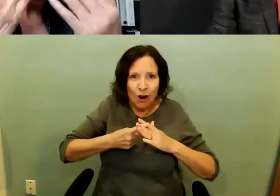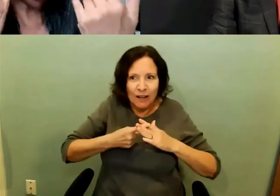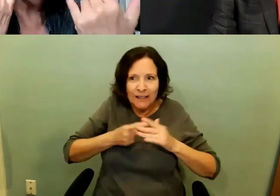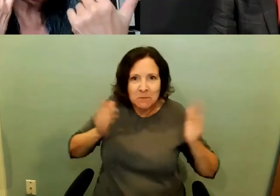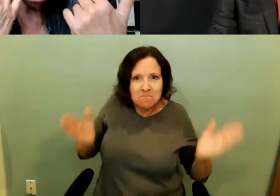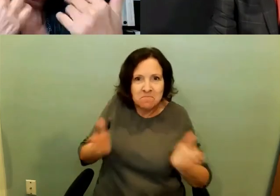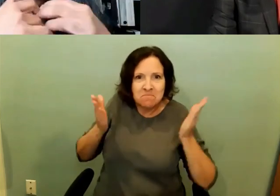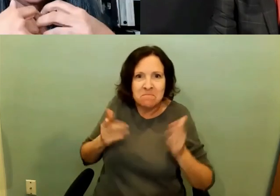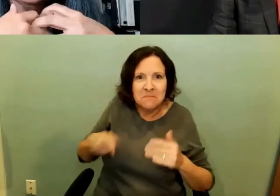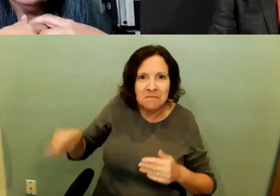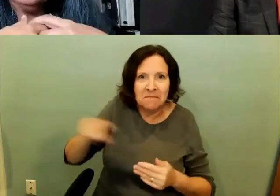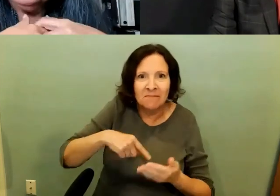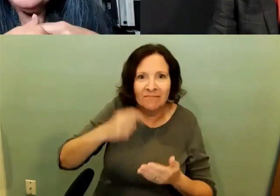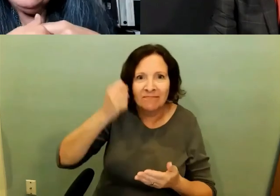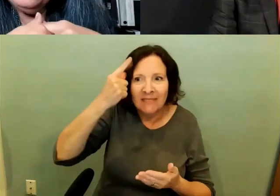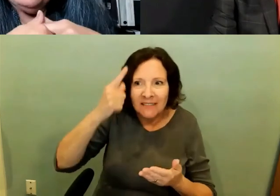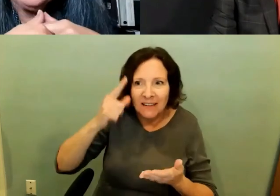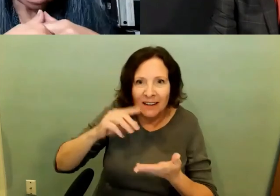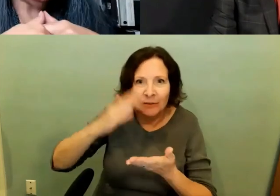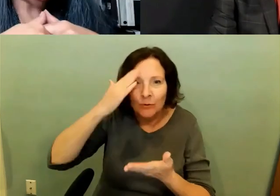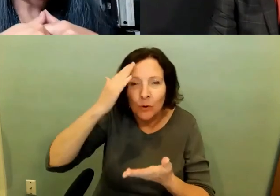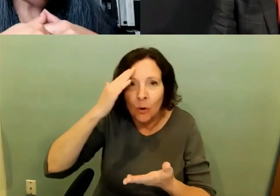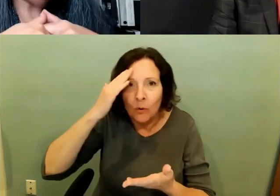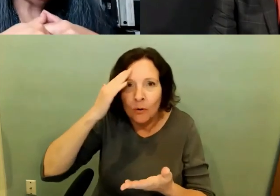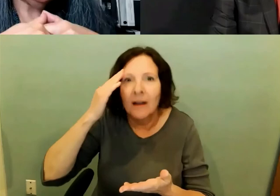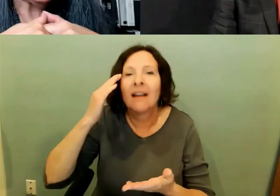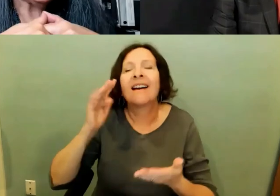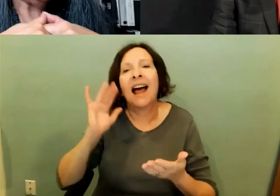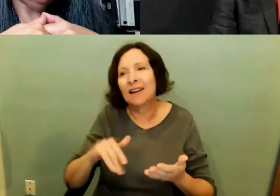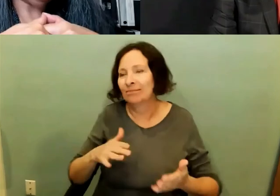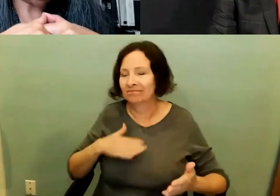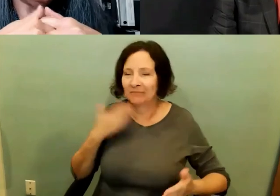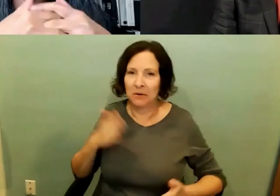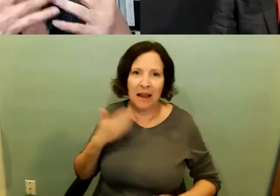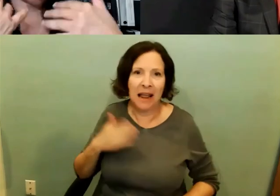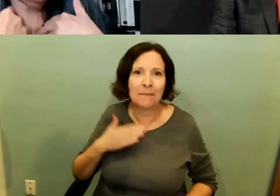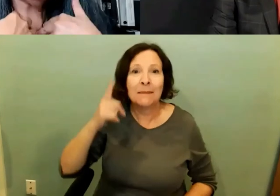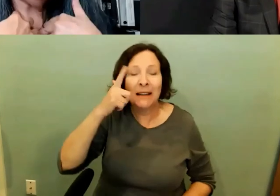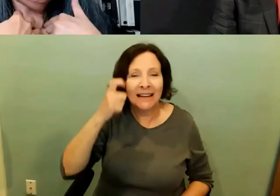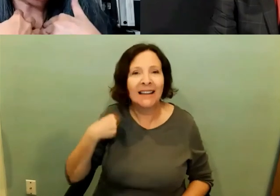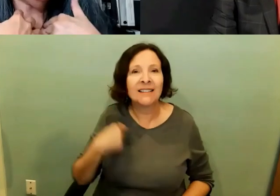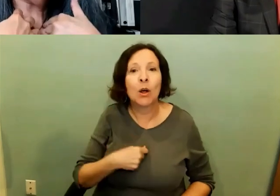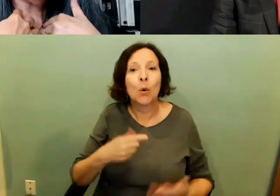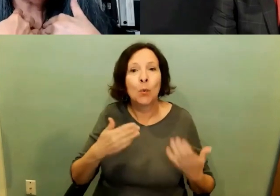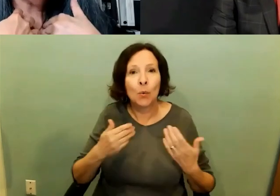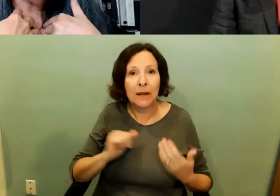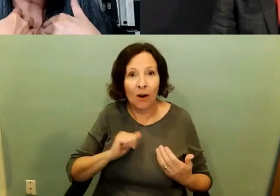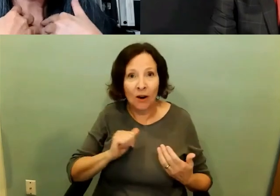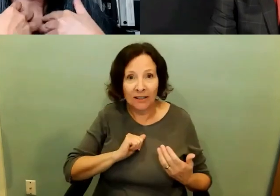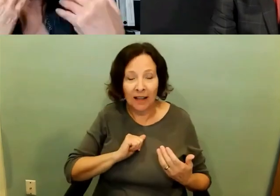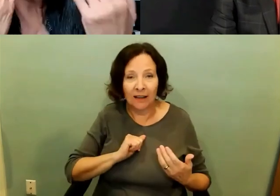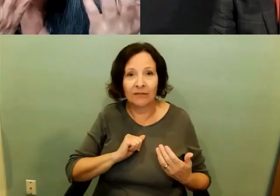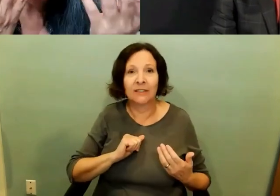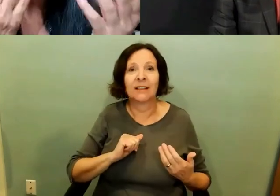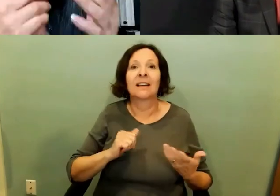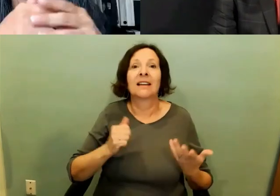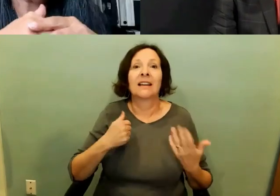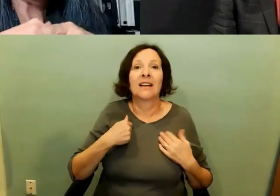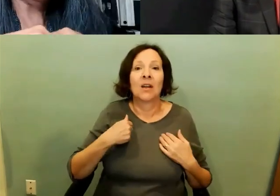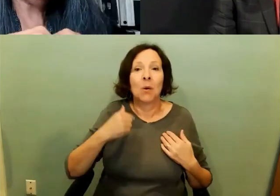understanding where what I call our own cognitive potholes and more systemic